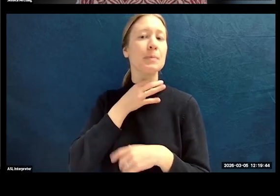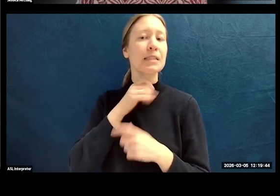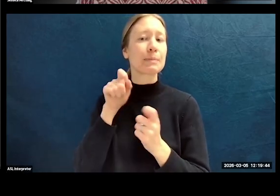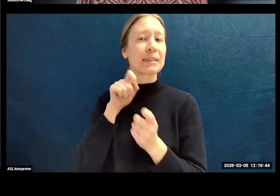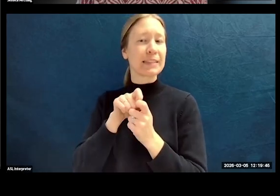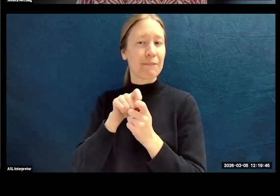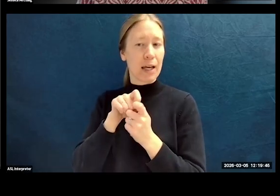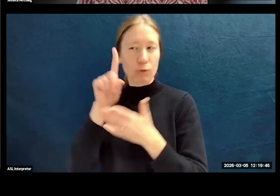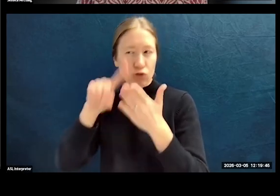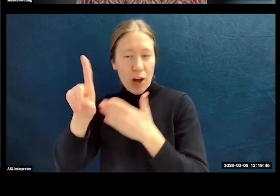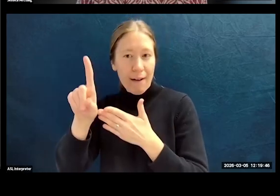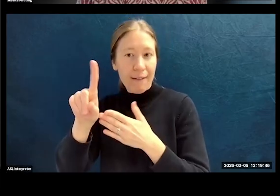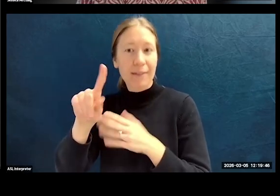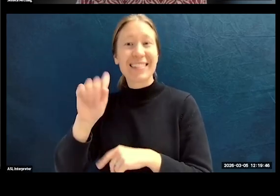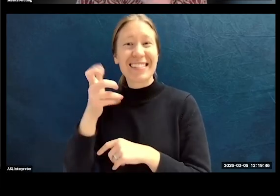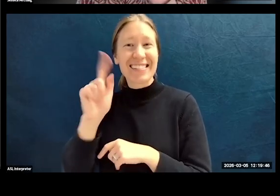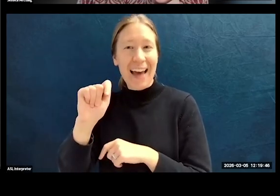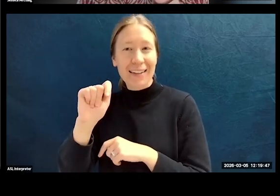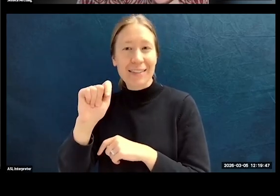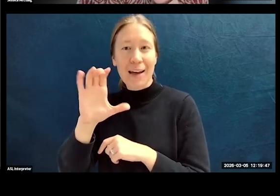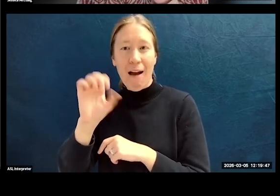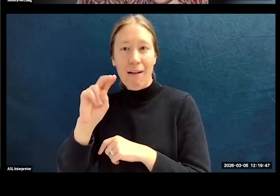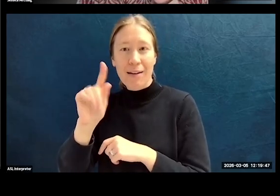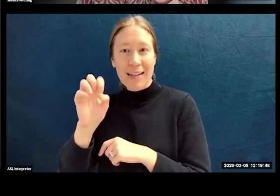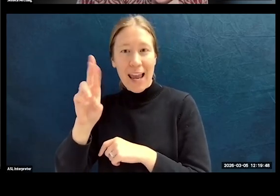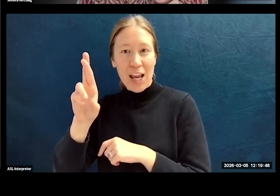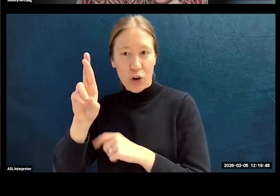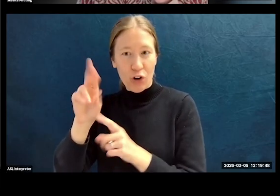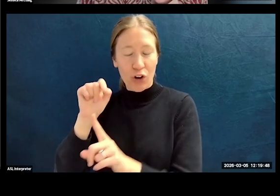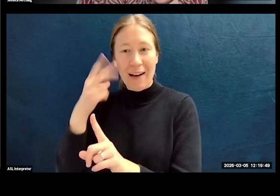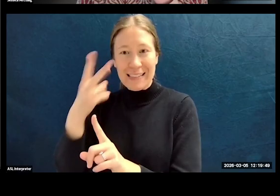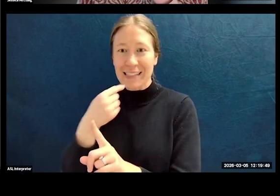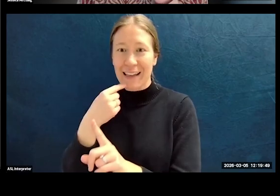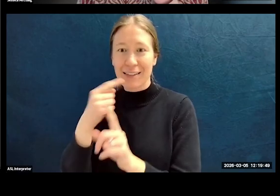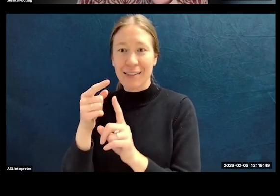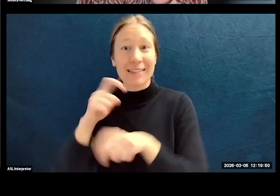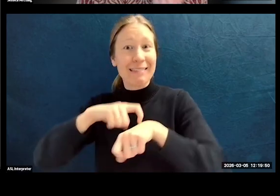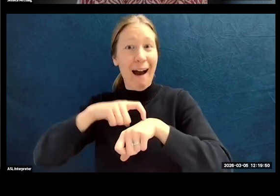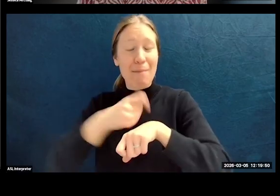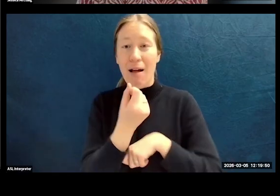to make sure that the text has been interpreted accurately. So, I can see that the time here, 11:30 AM,